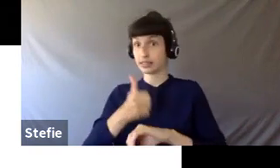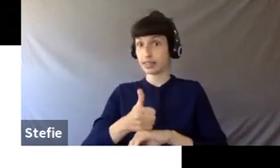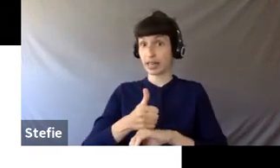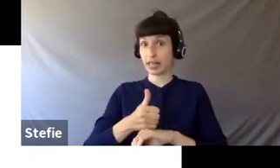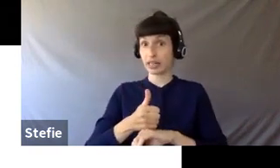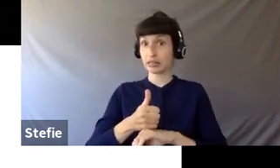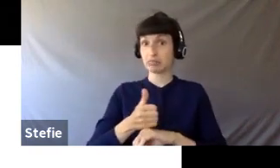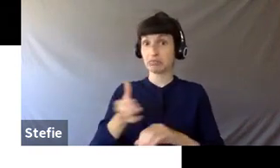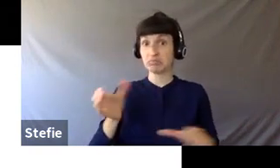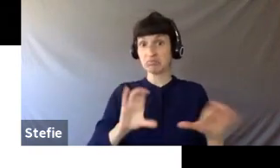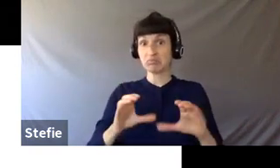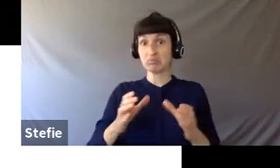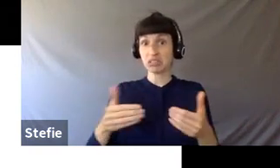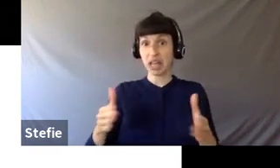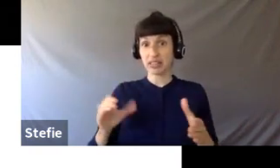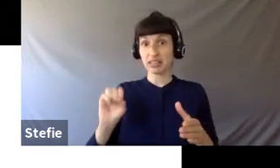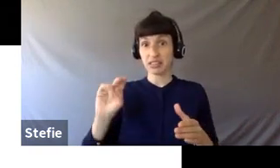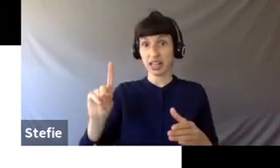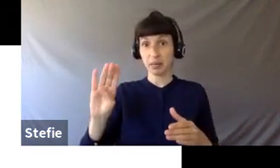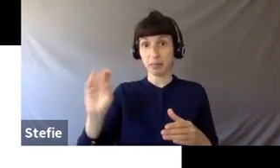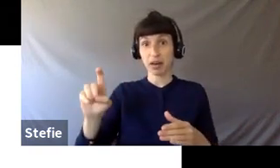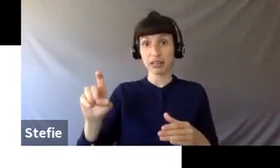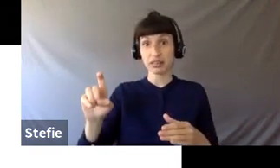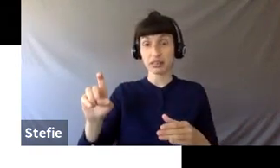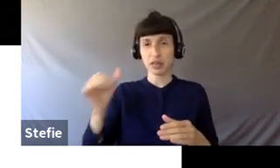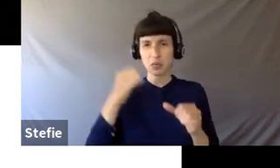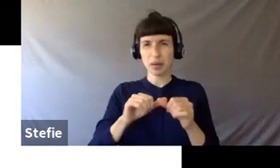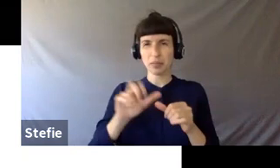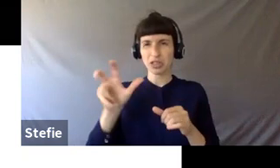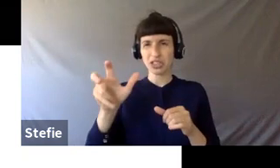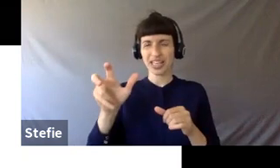in my department or across the building how do I want to set these things up to play? And we invite you tonight to play, play and see what you can do.